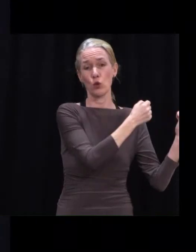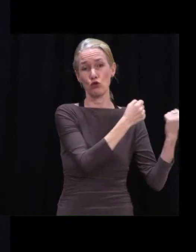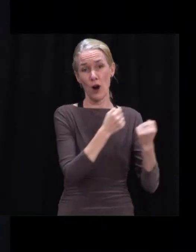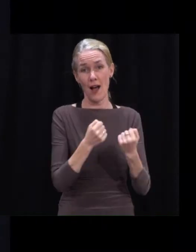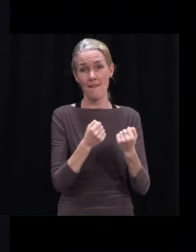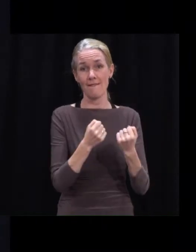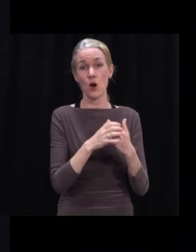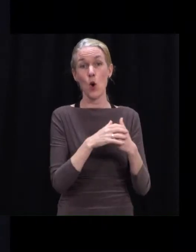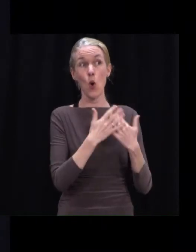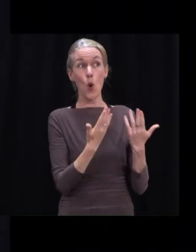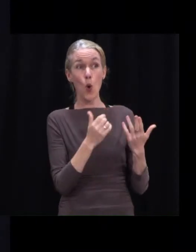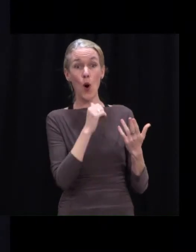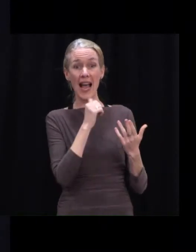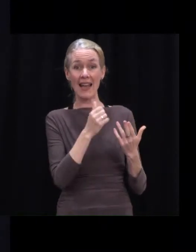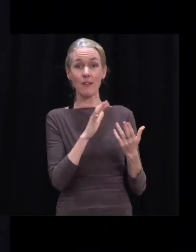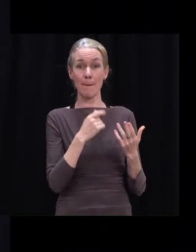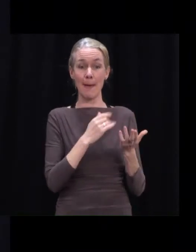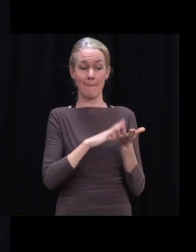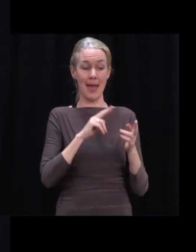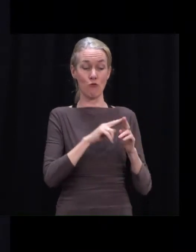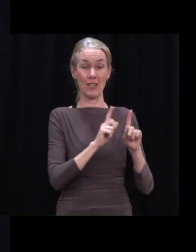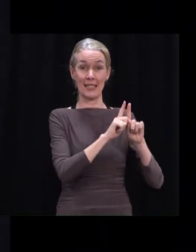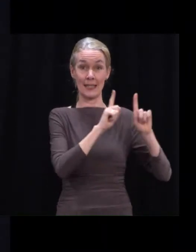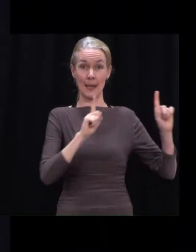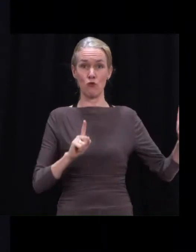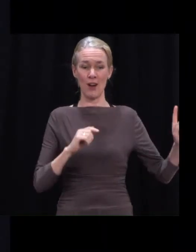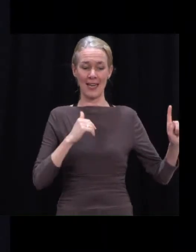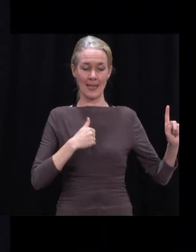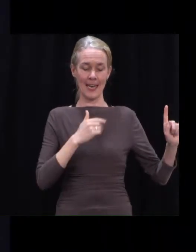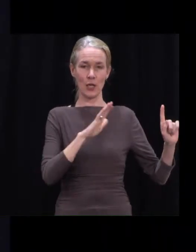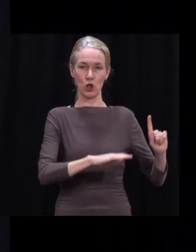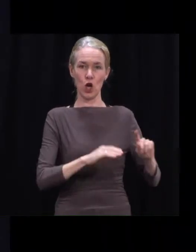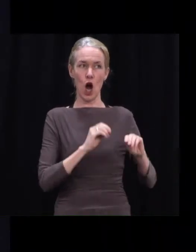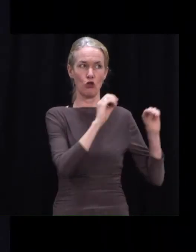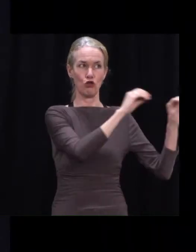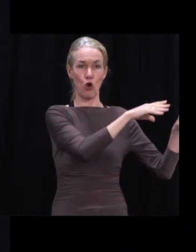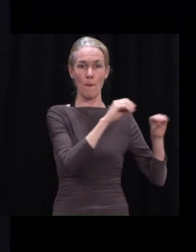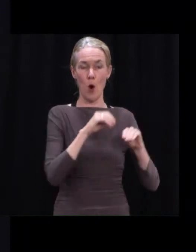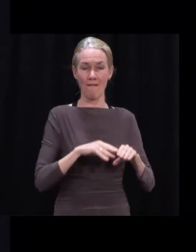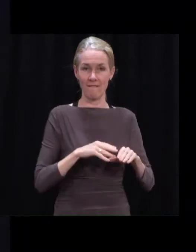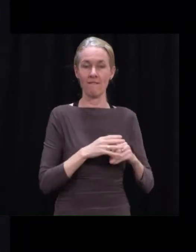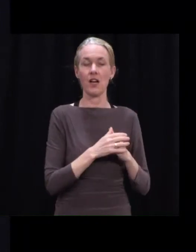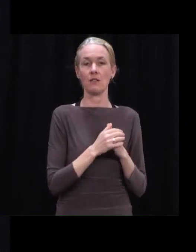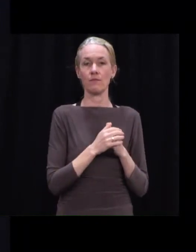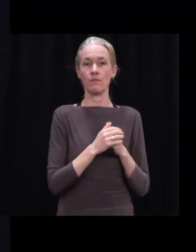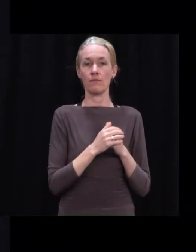child care. All other situations in which travel is